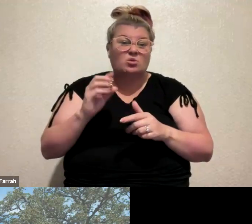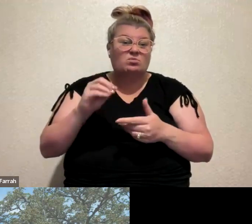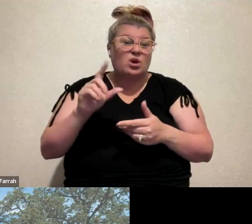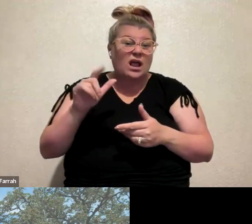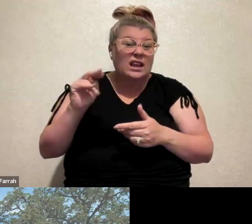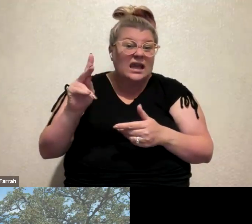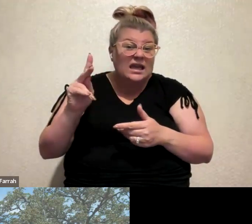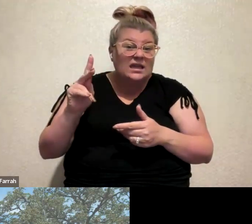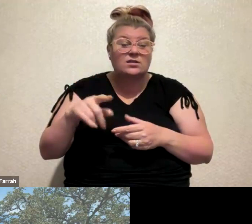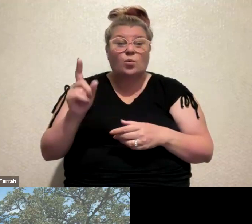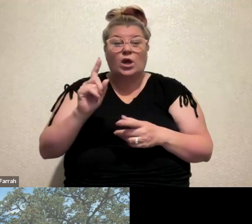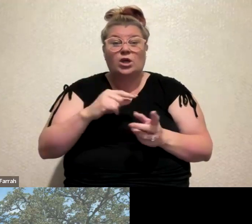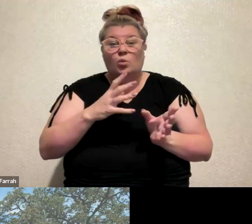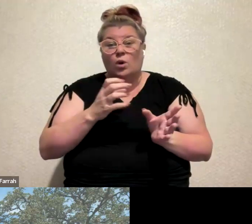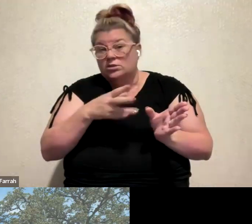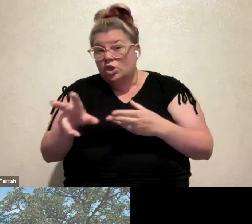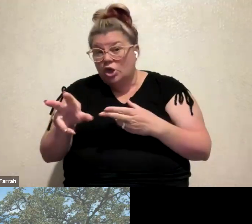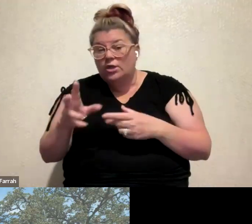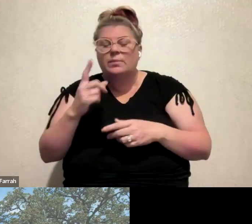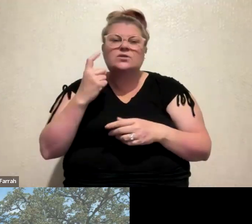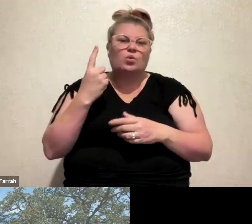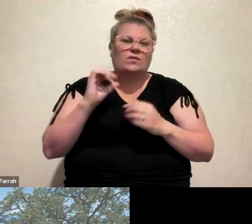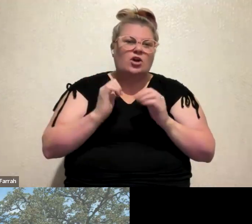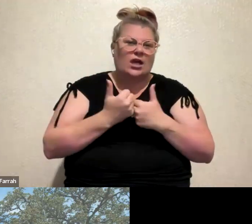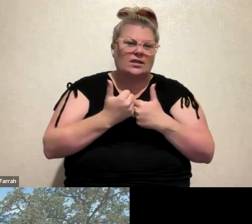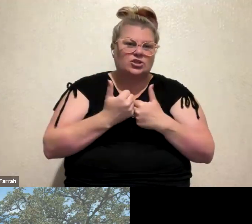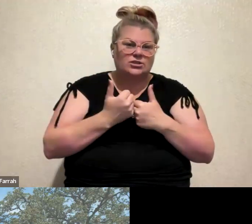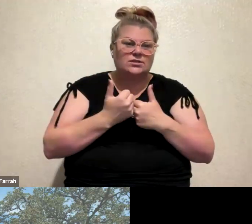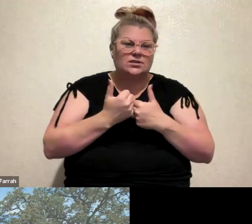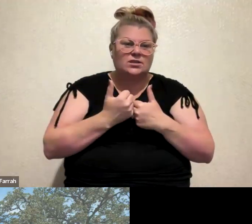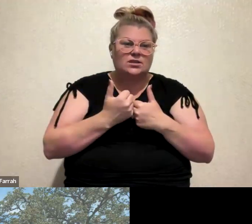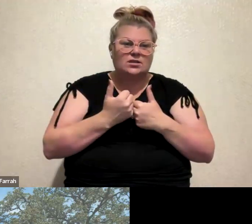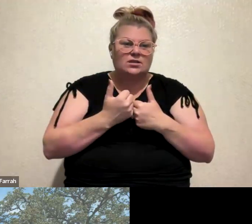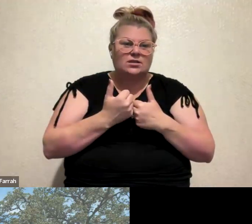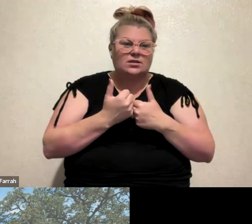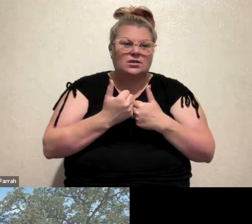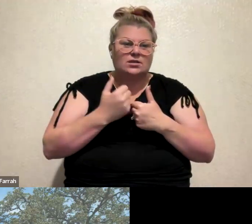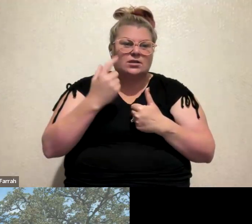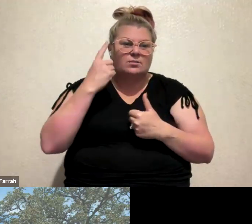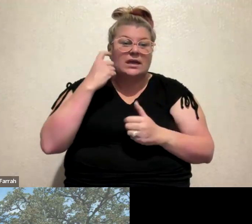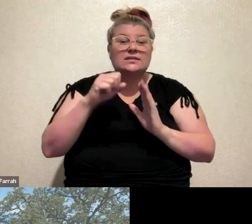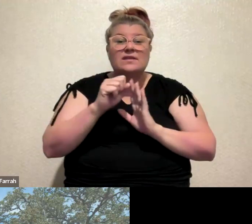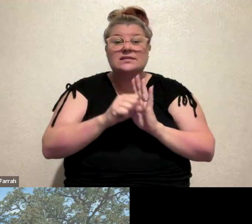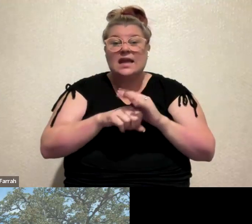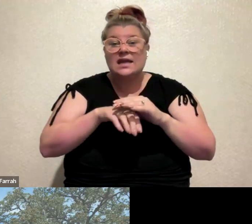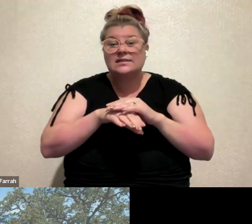like to direct us. One of the challenges that we have is given that state accessibility you know,